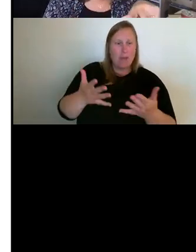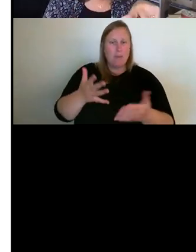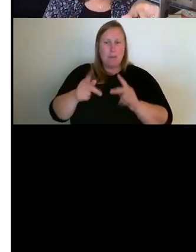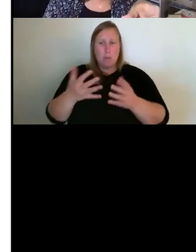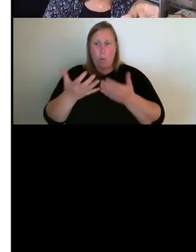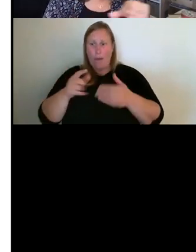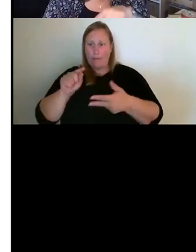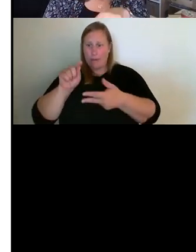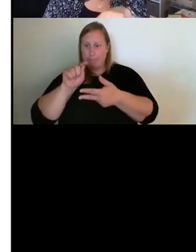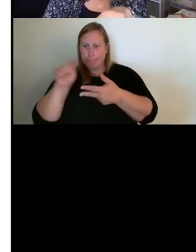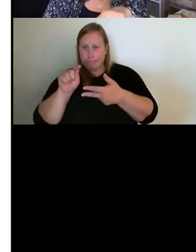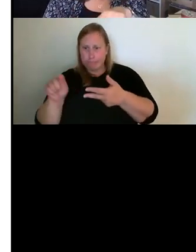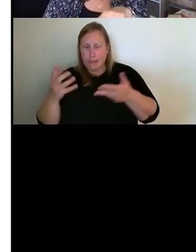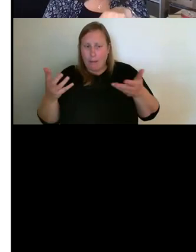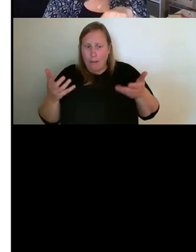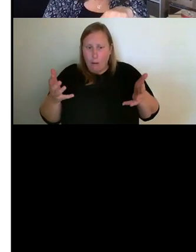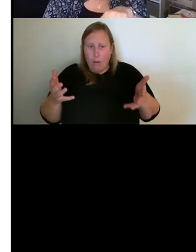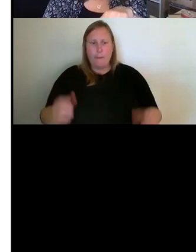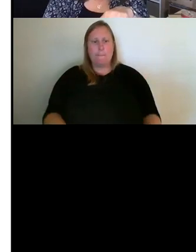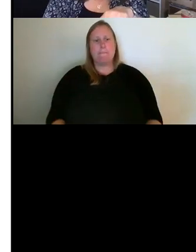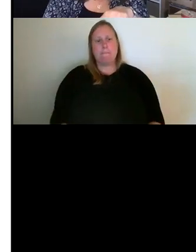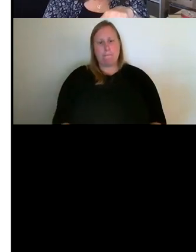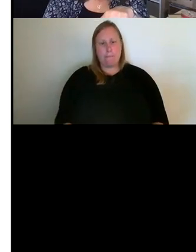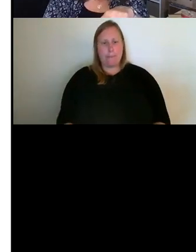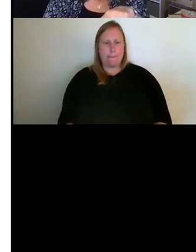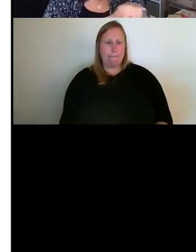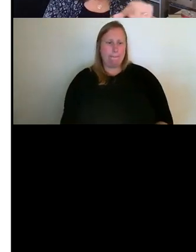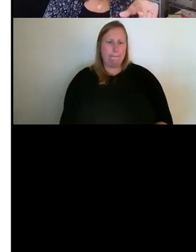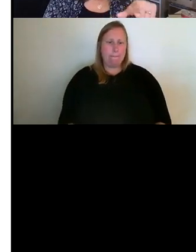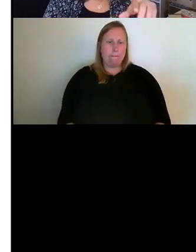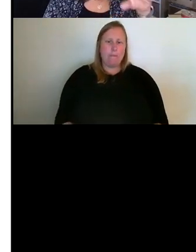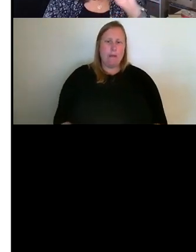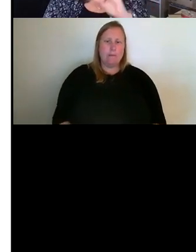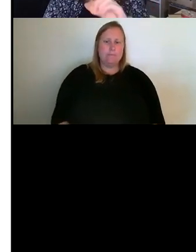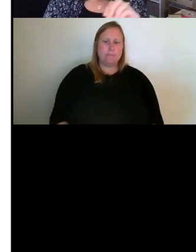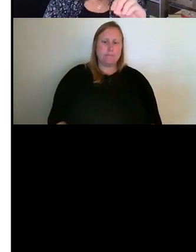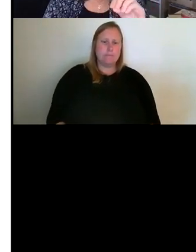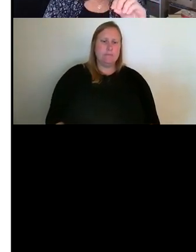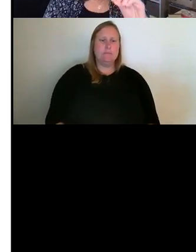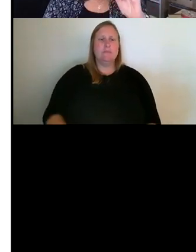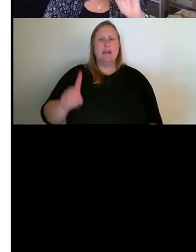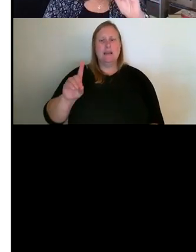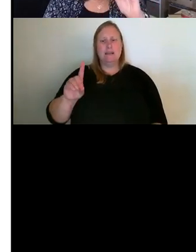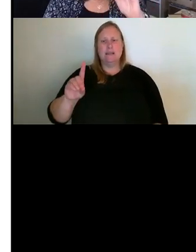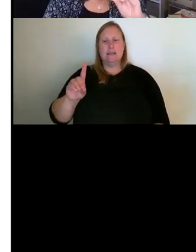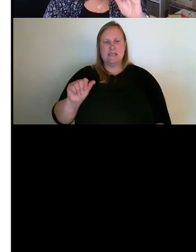There is an image I have taken from disabilityinfo.org, if you want to look at a fabulous site written